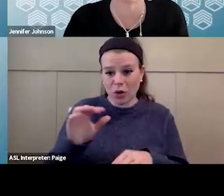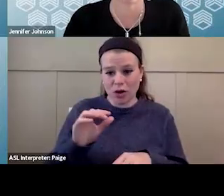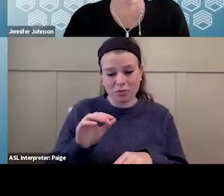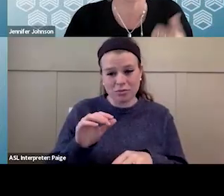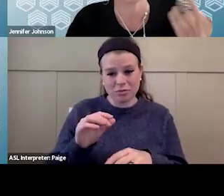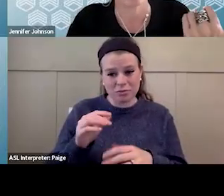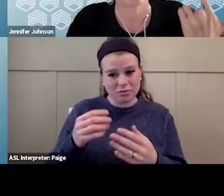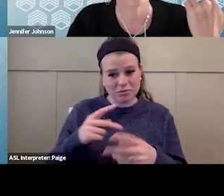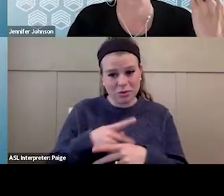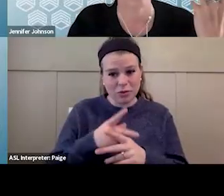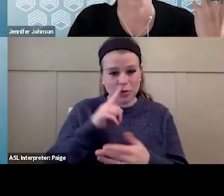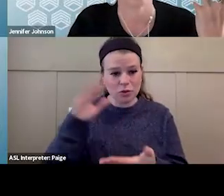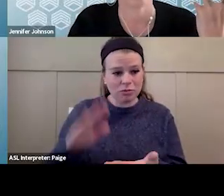die early, they start to listen.